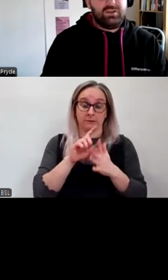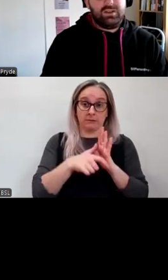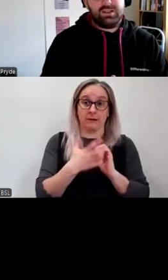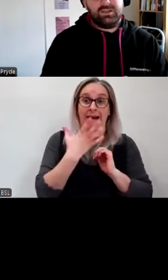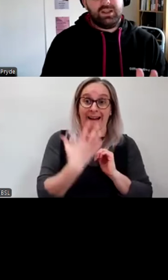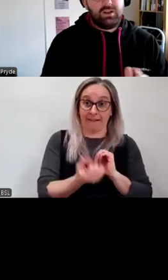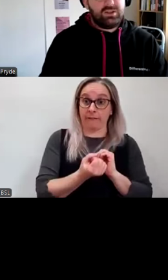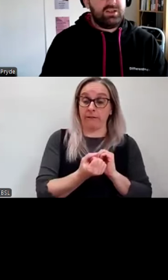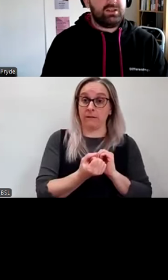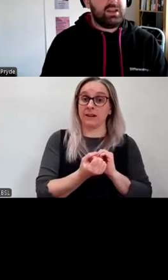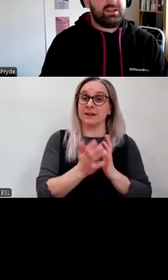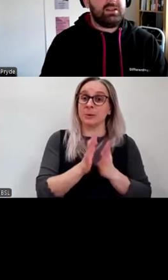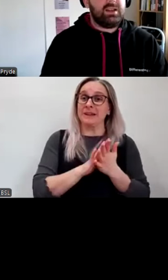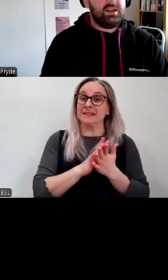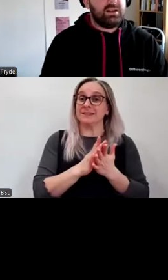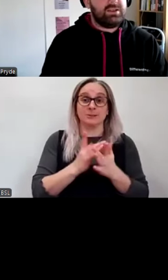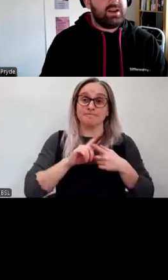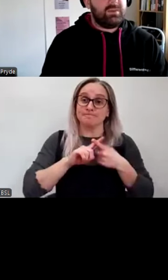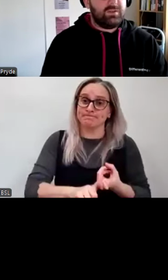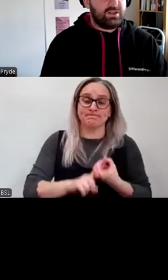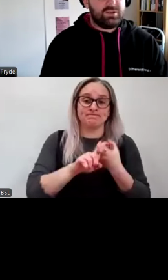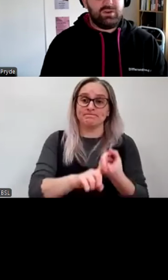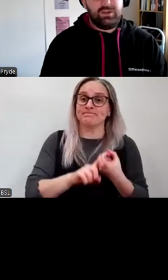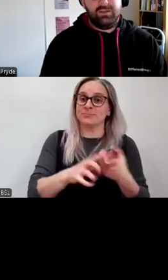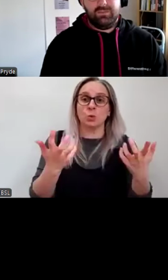on assistive technologies to access and interact with our digital content.